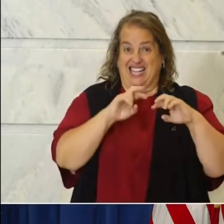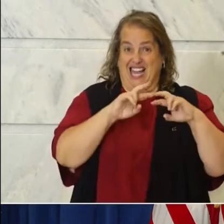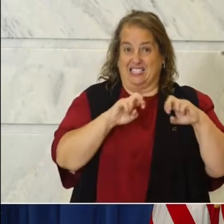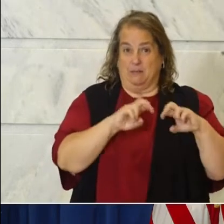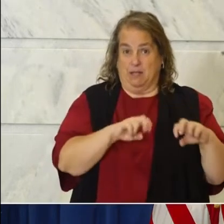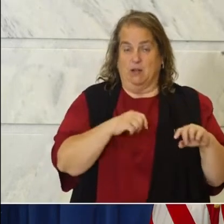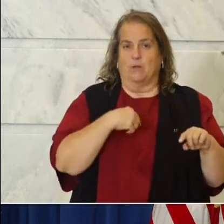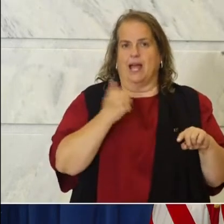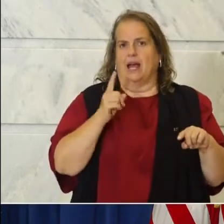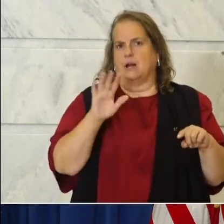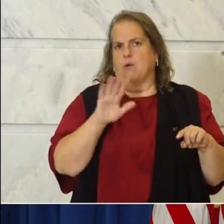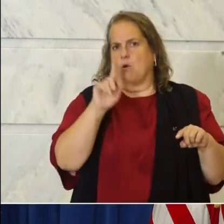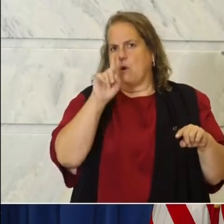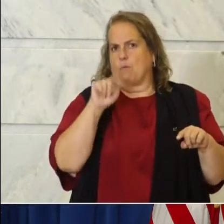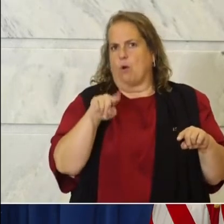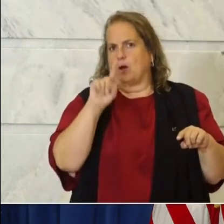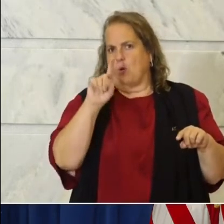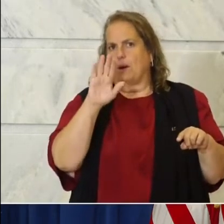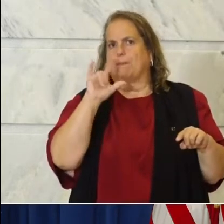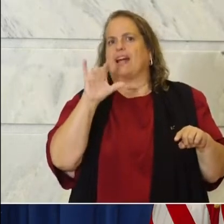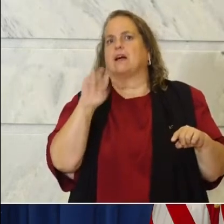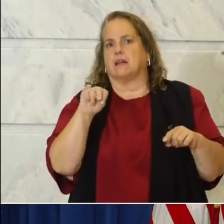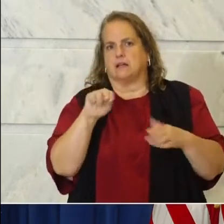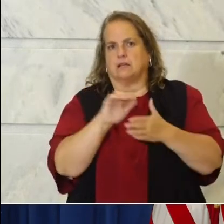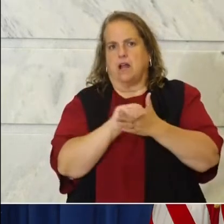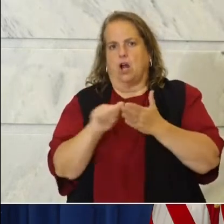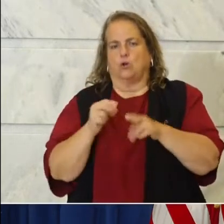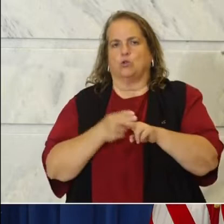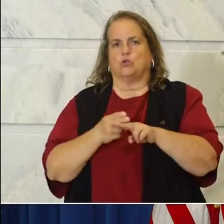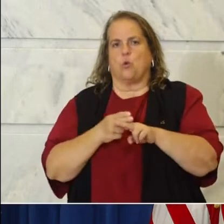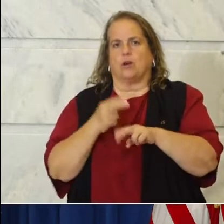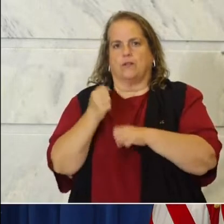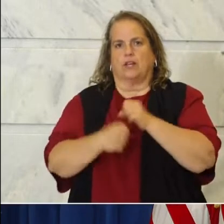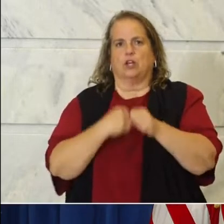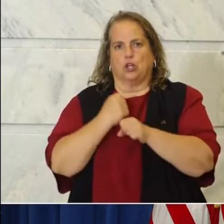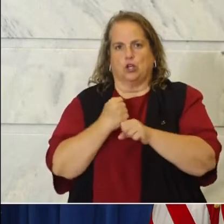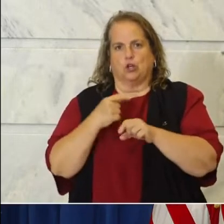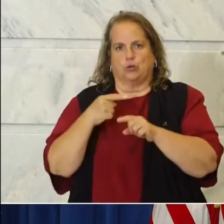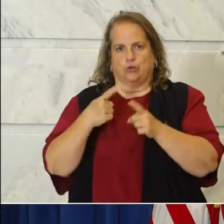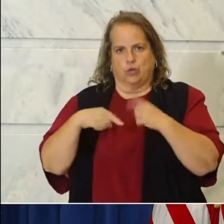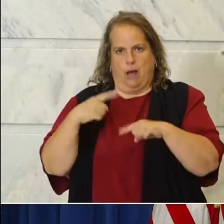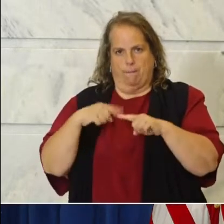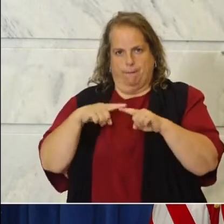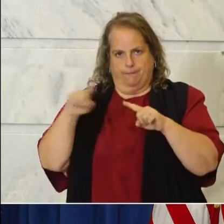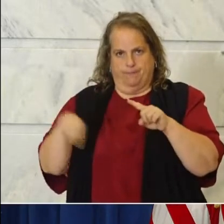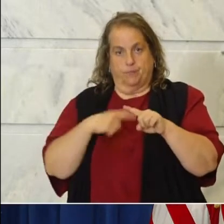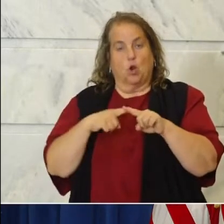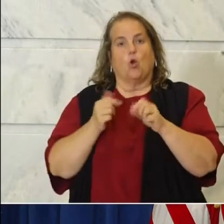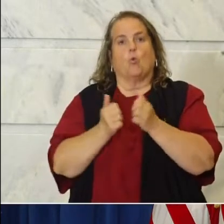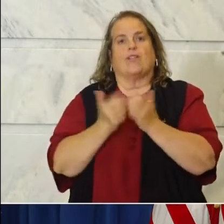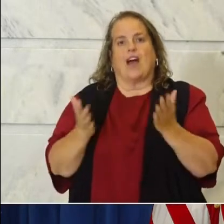$1.1 billion shortfall in the year to come without federal assistance in